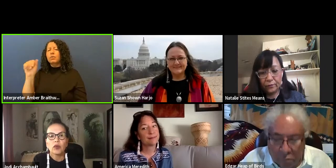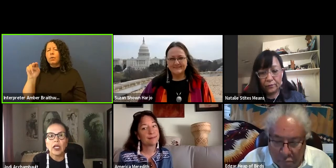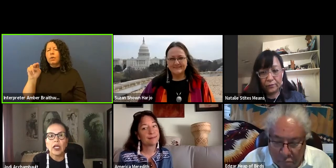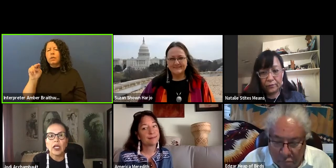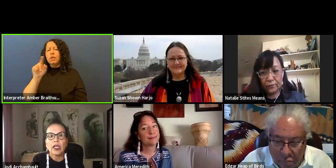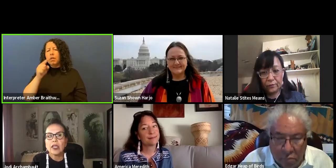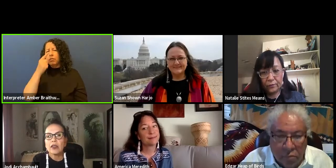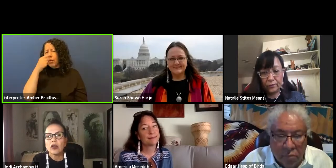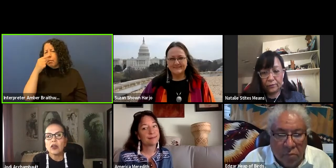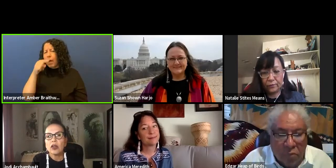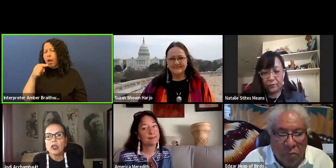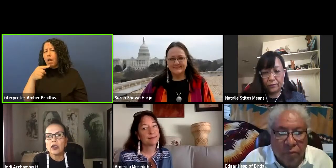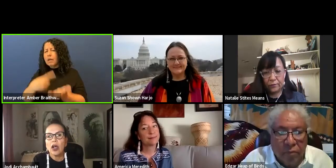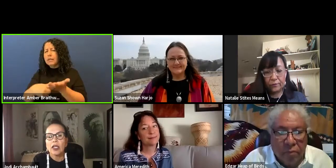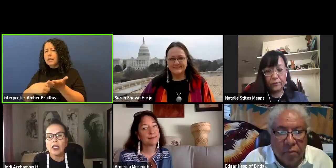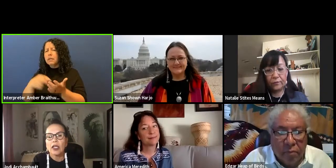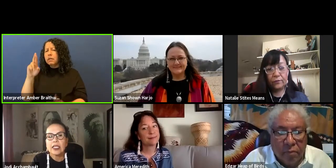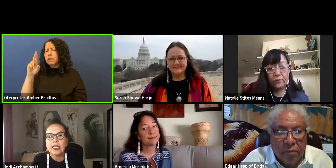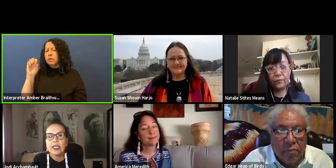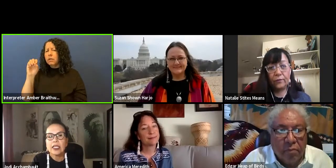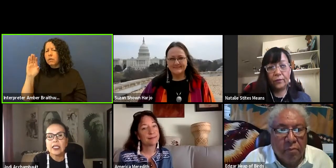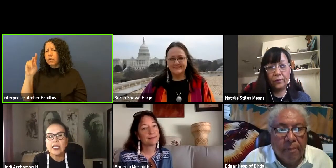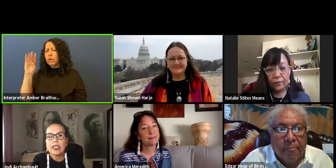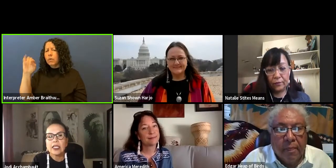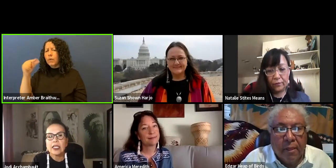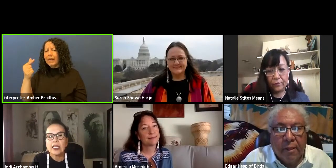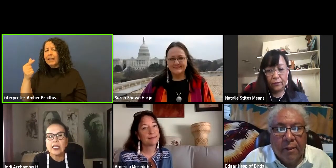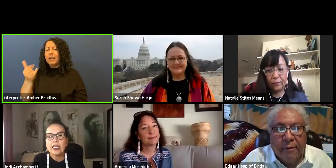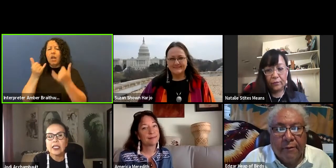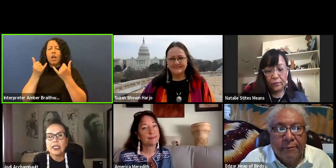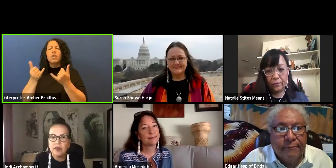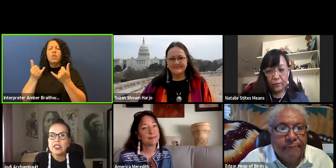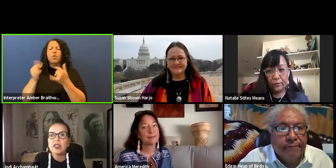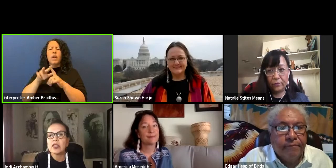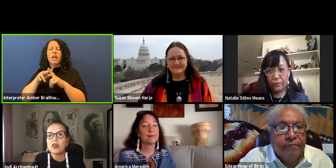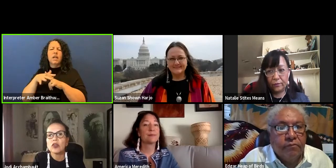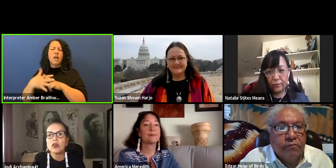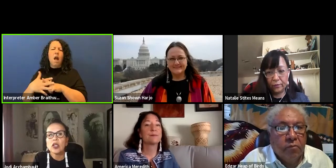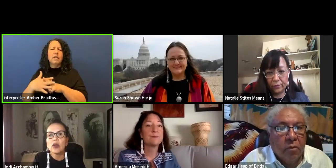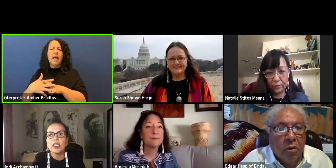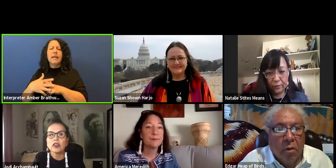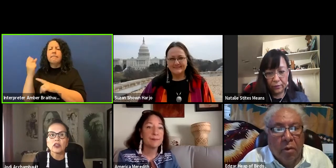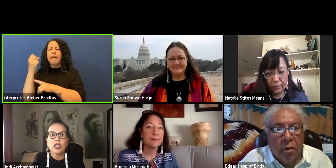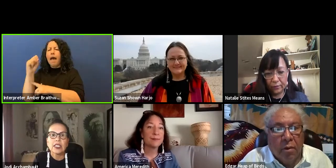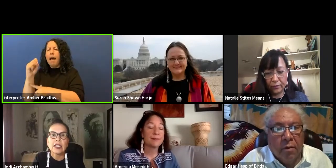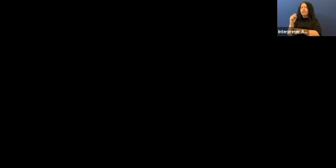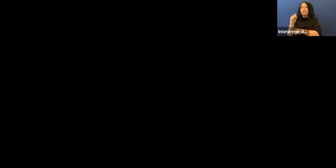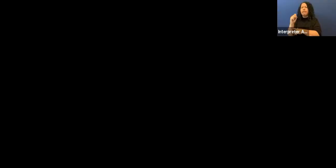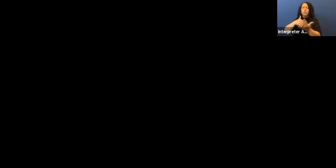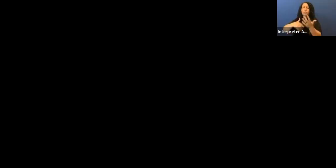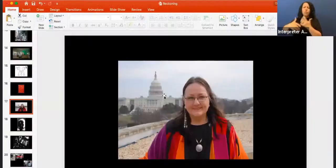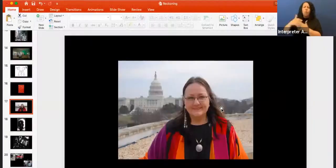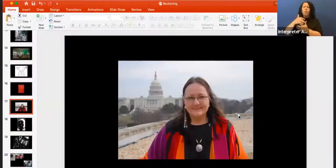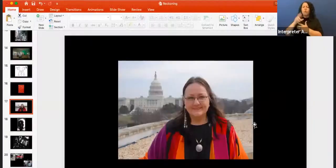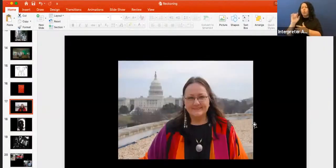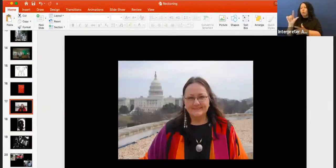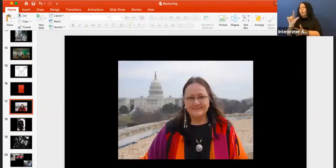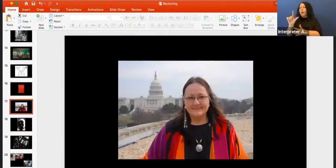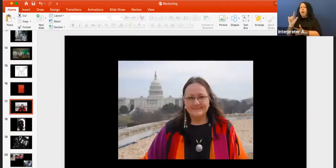reckoning in the current context of activism activism and social racial justice actions often described as either